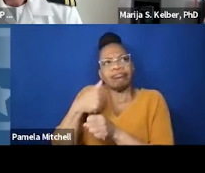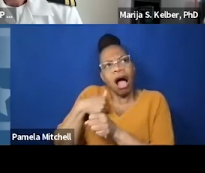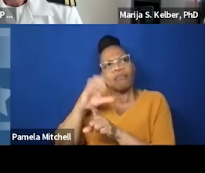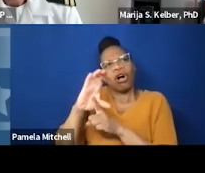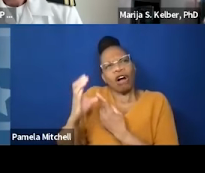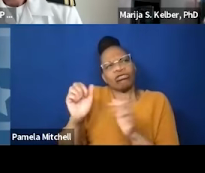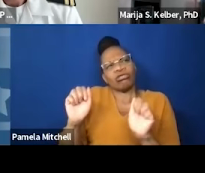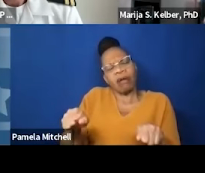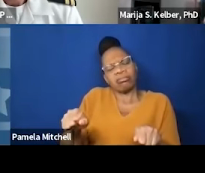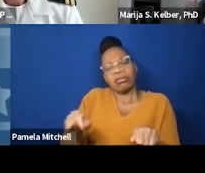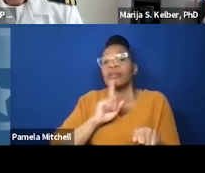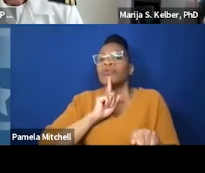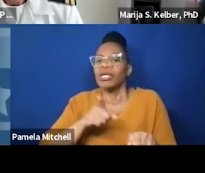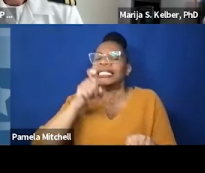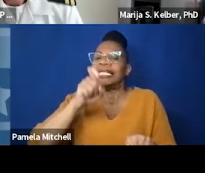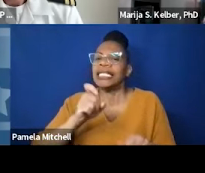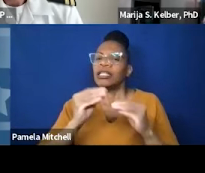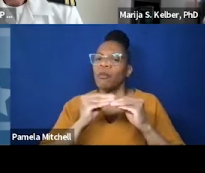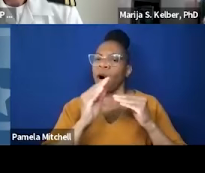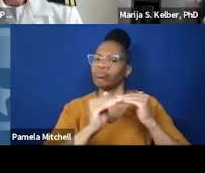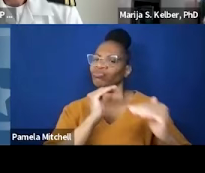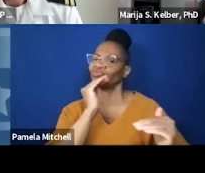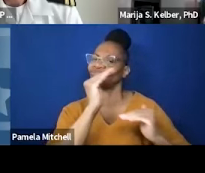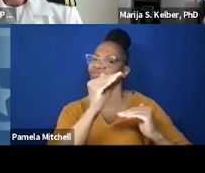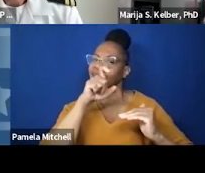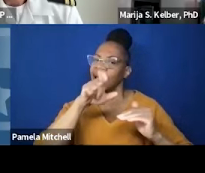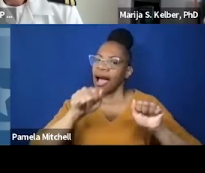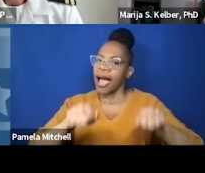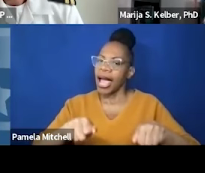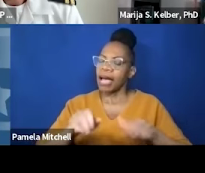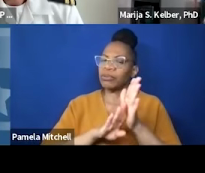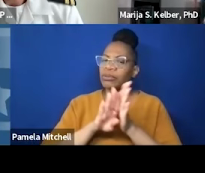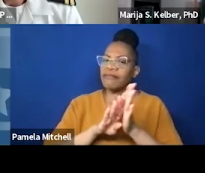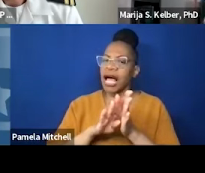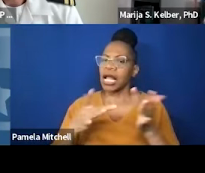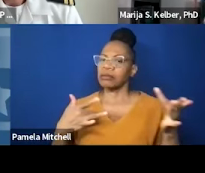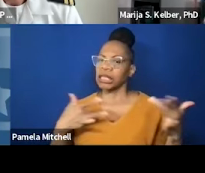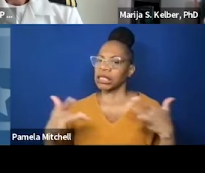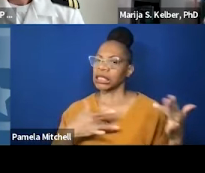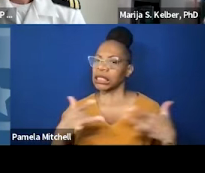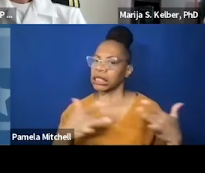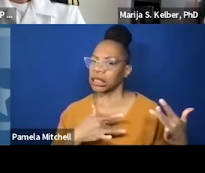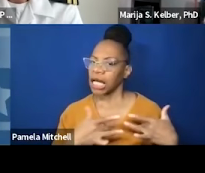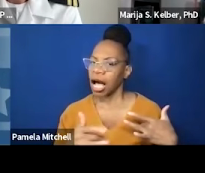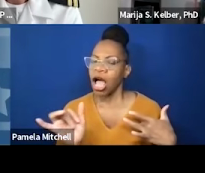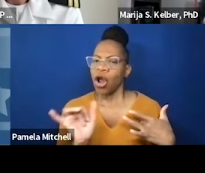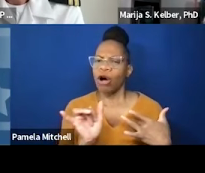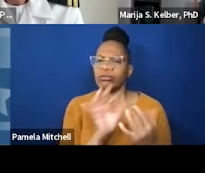But really you need to take that a step further, need to be able to develop sensitivity towards that culture and really to be able to engage that culture